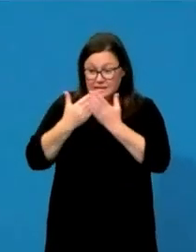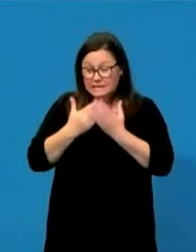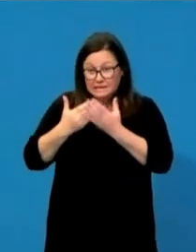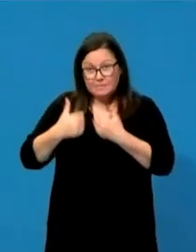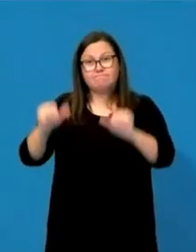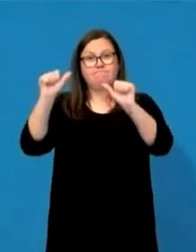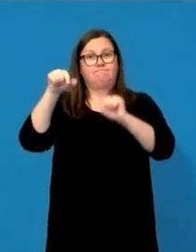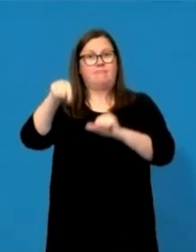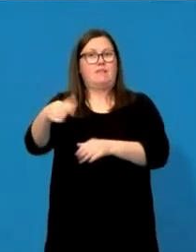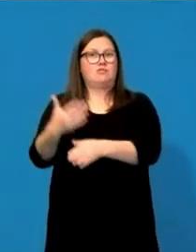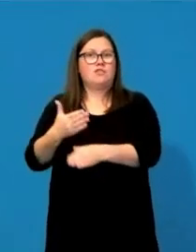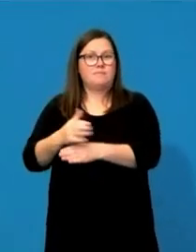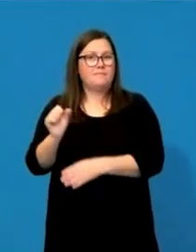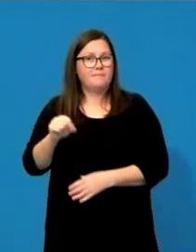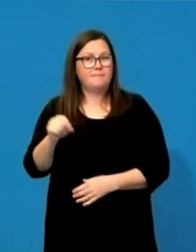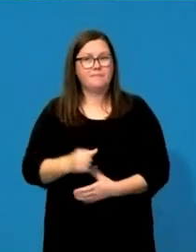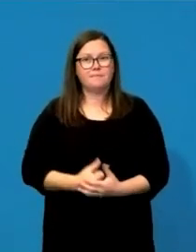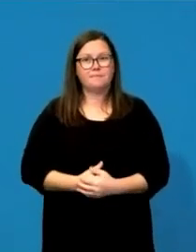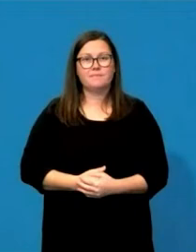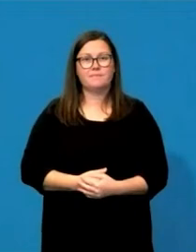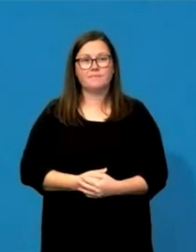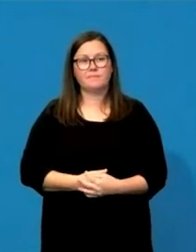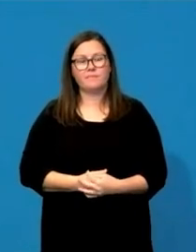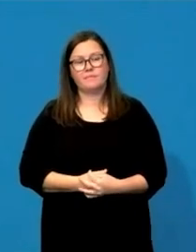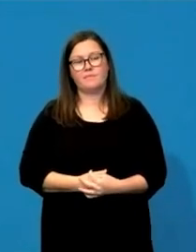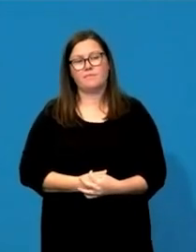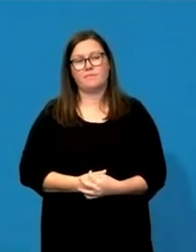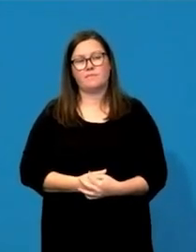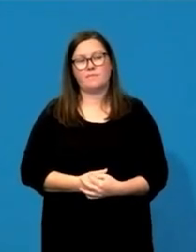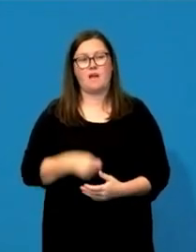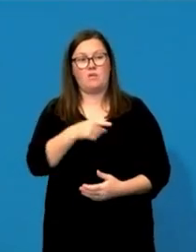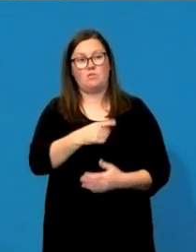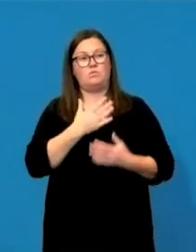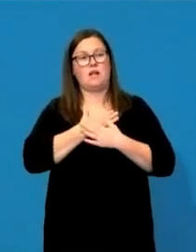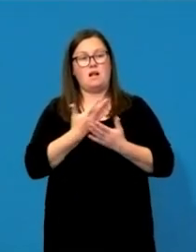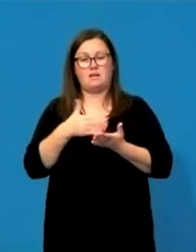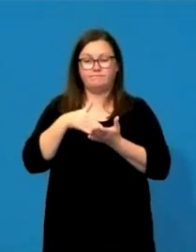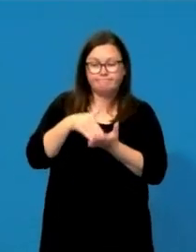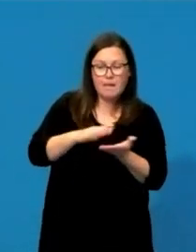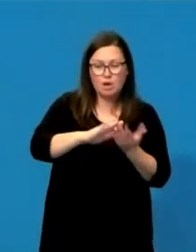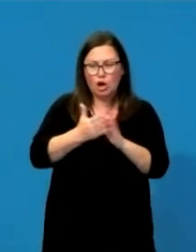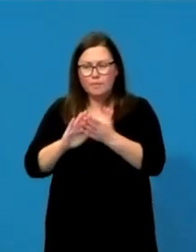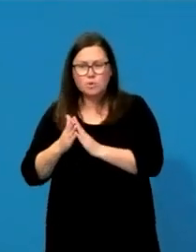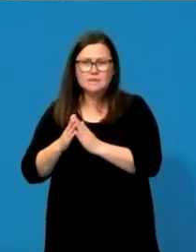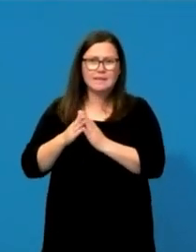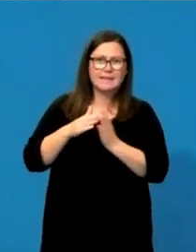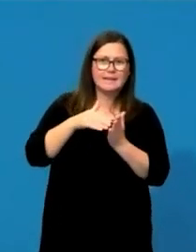And you've got a really strong passion for helping community work through some financial literacy and things like that?